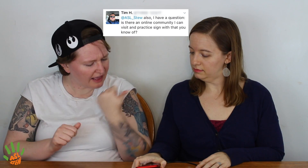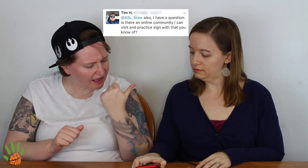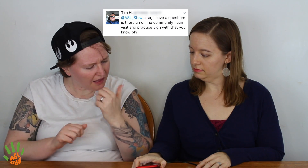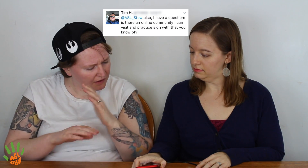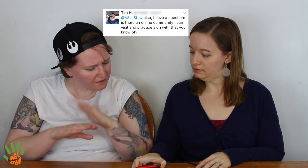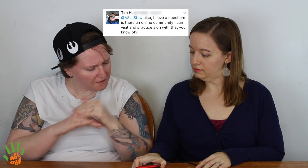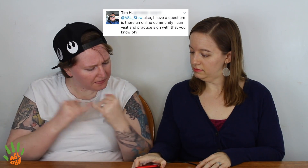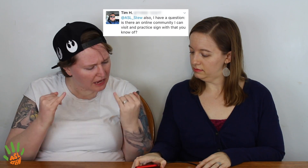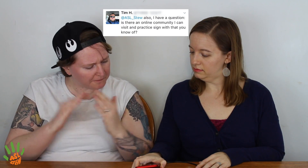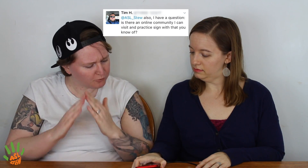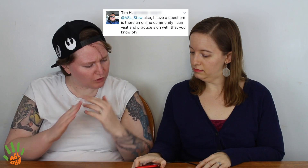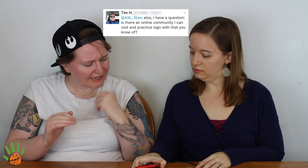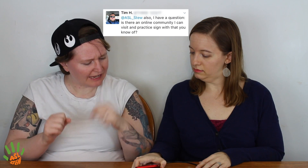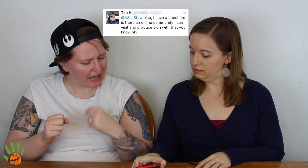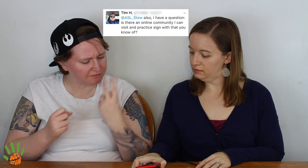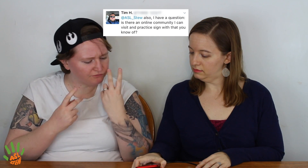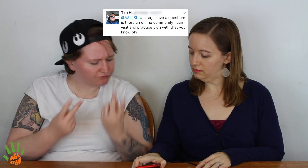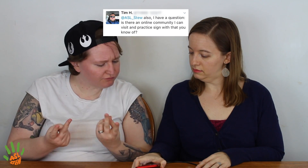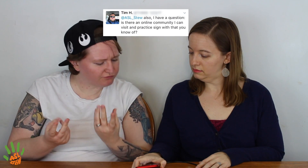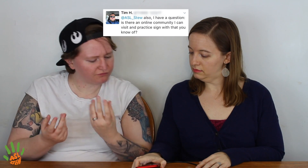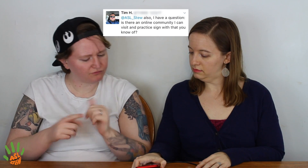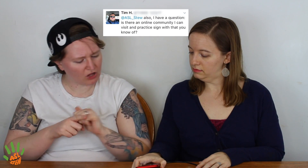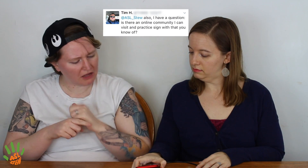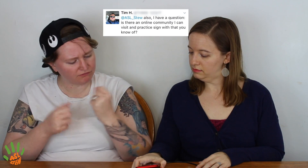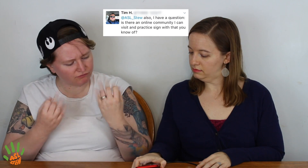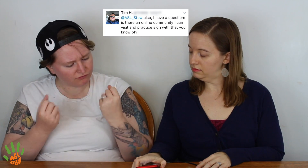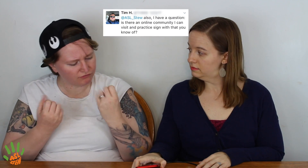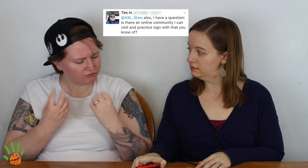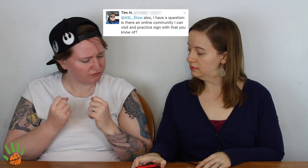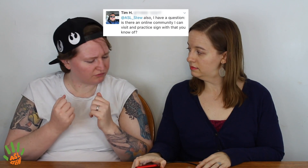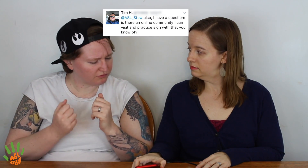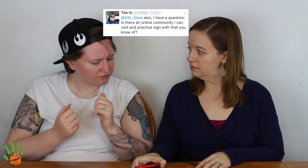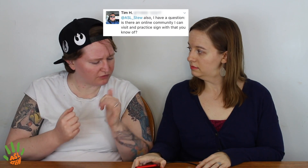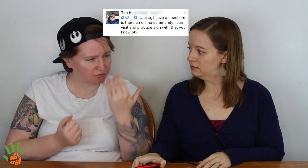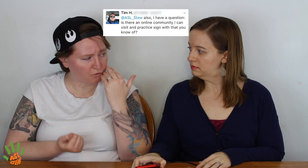He said, "Is there any online community that I can visit to practice my signing?